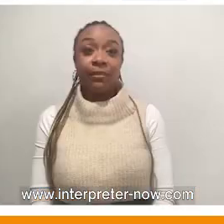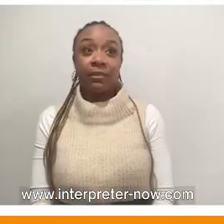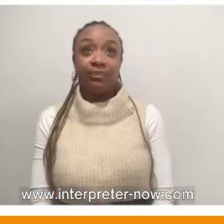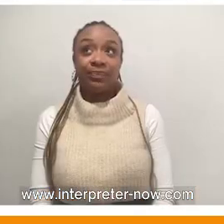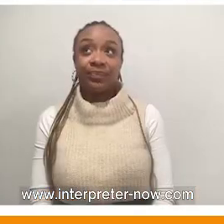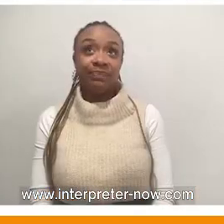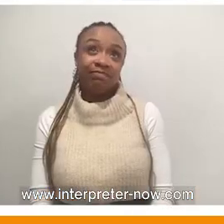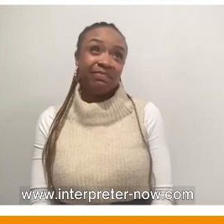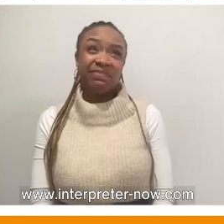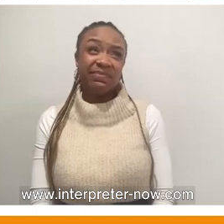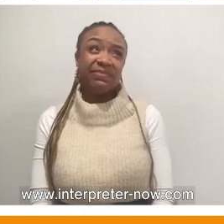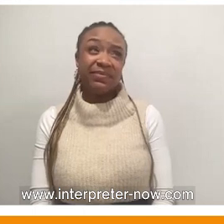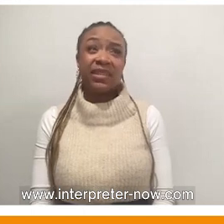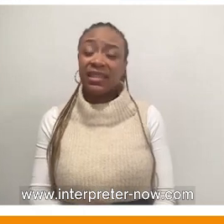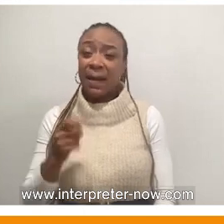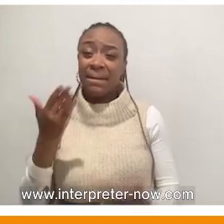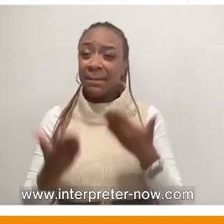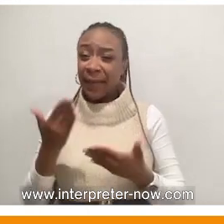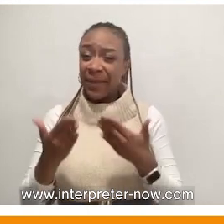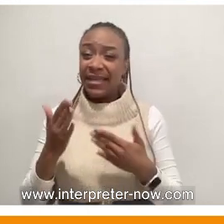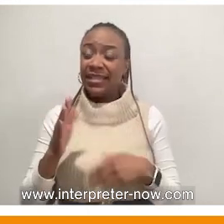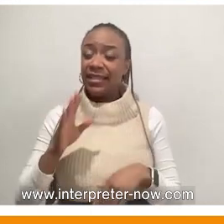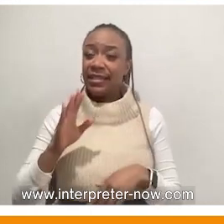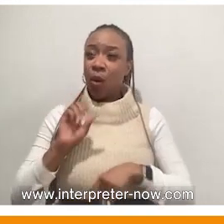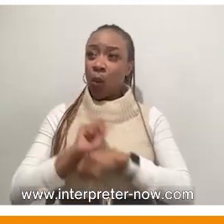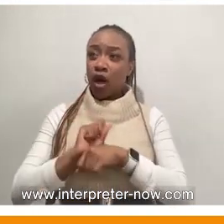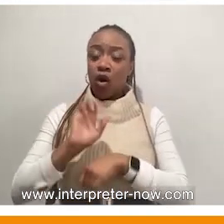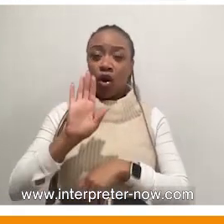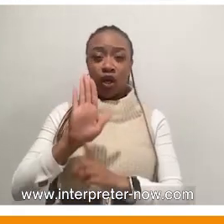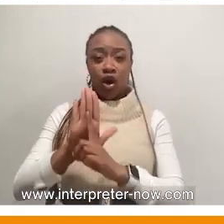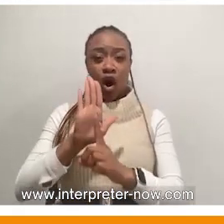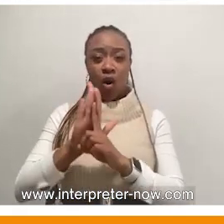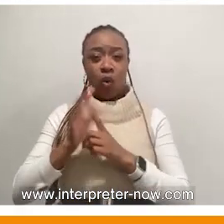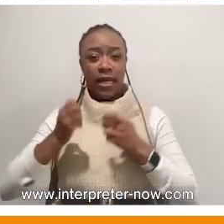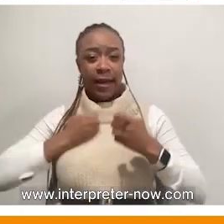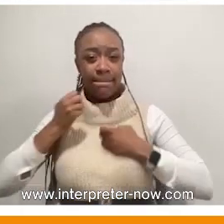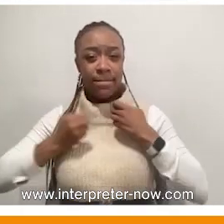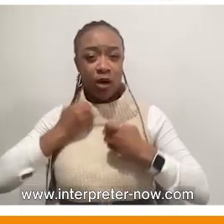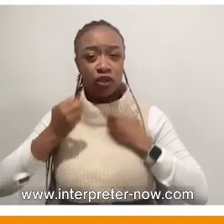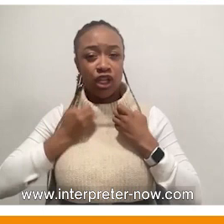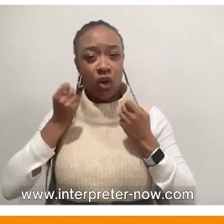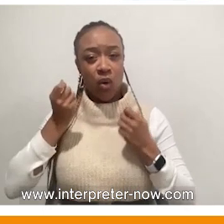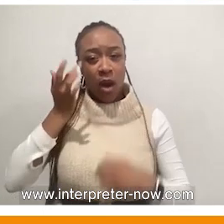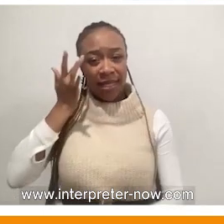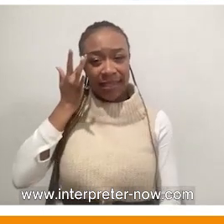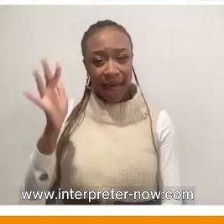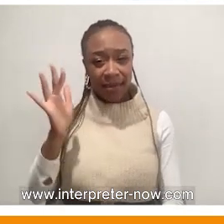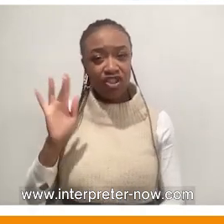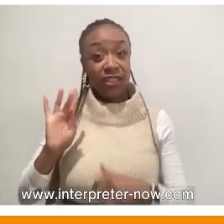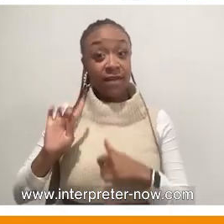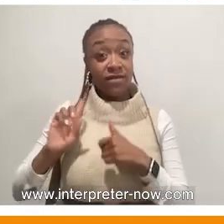Maybe it's work on your own emotional intelligence first, so that you can work on